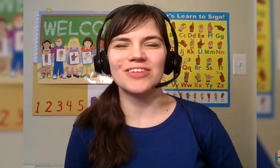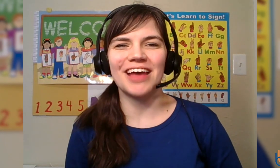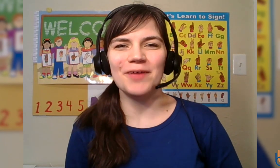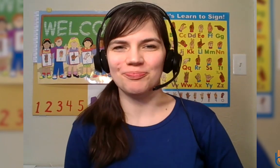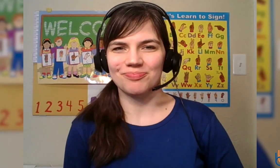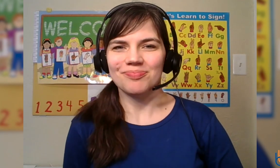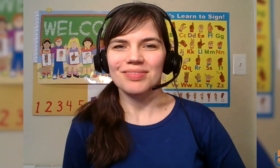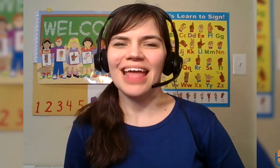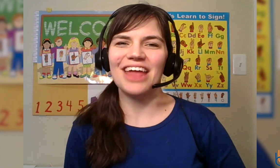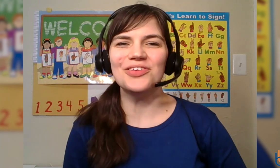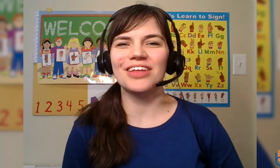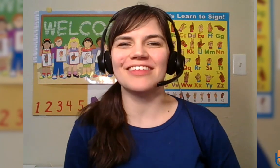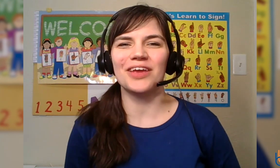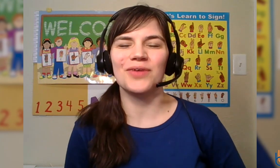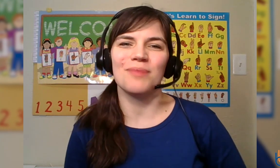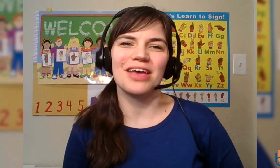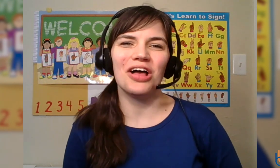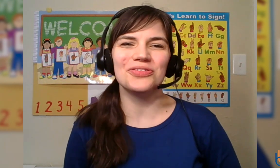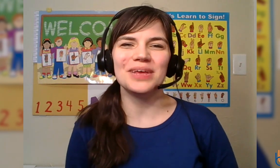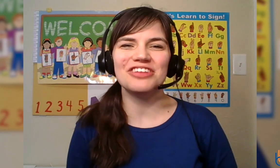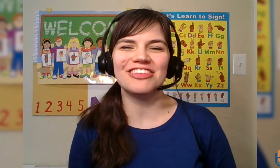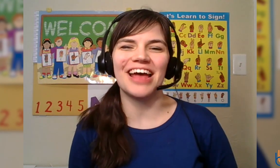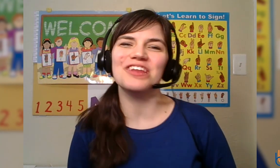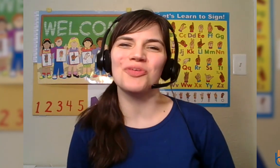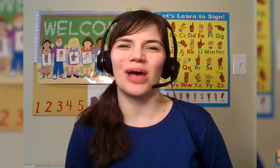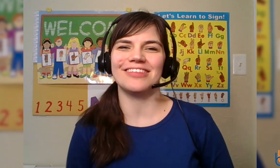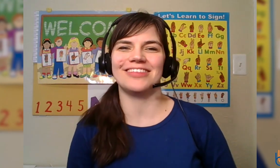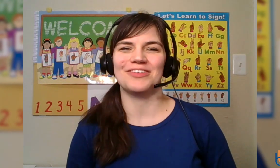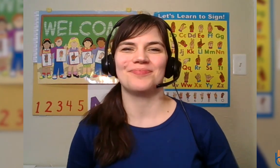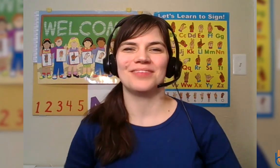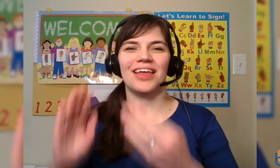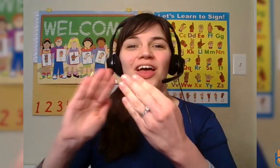time and you can sign with me. I'll do each sign twice.